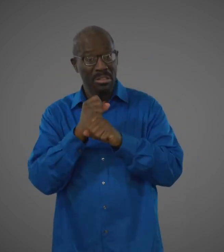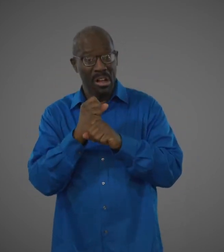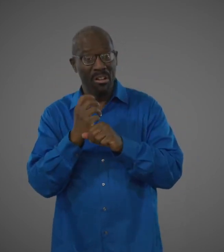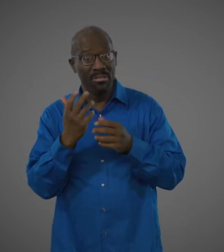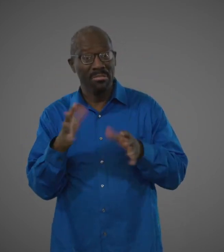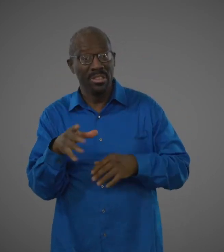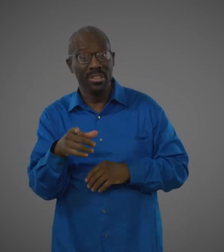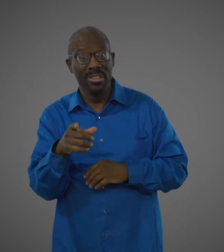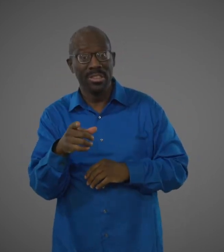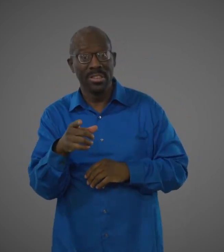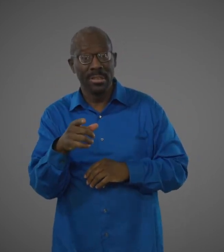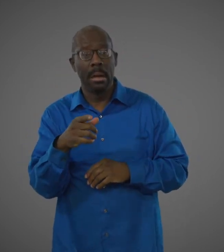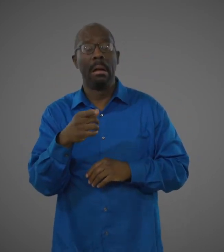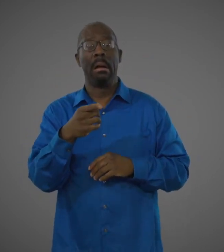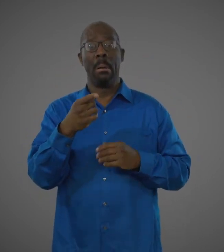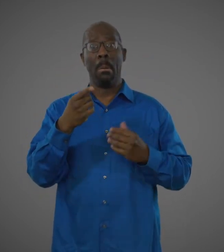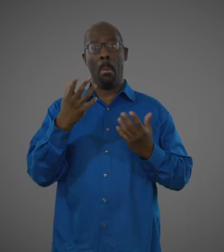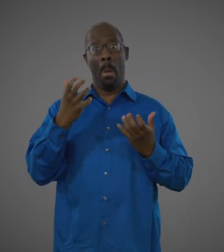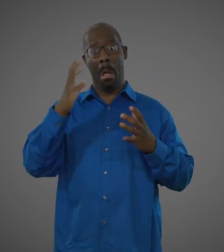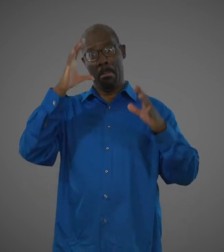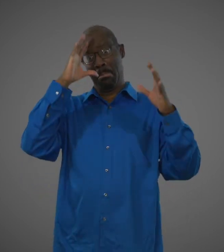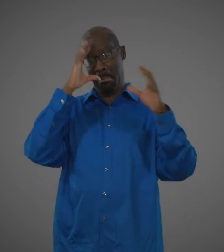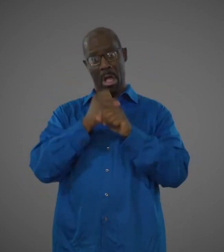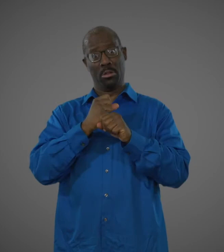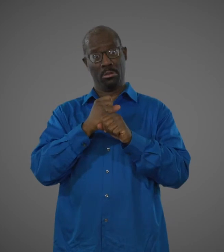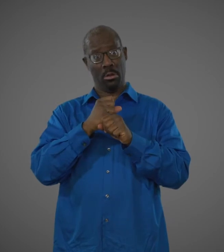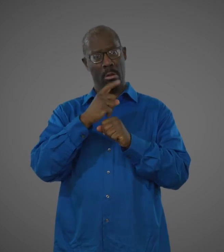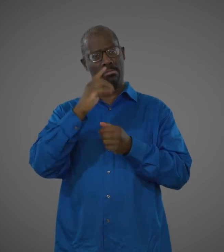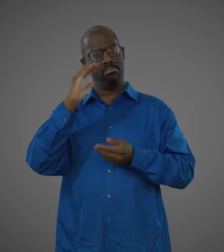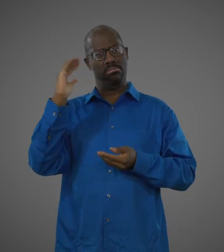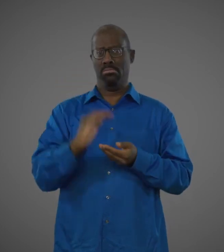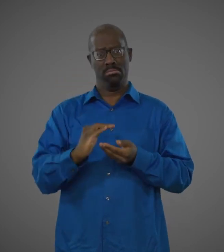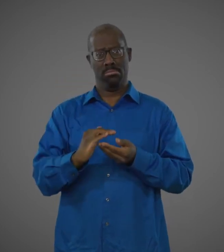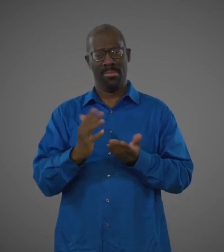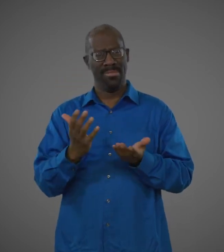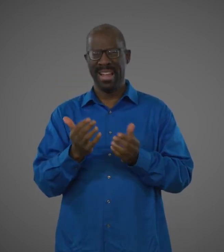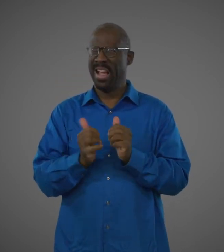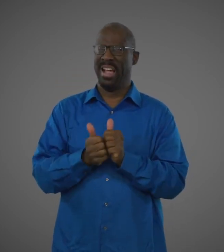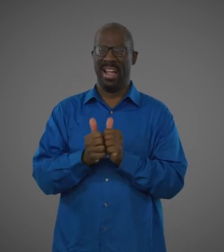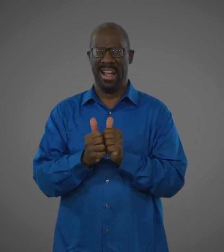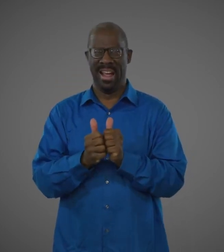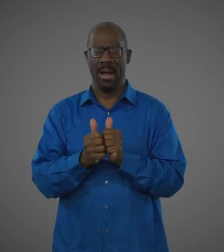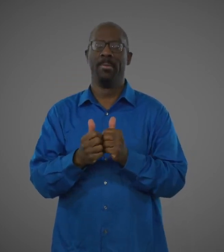If you have had syncope and fainted here are things you can do to prevent it.